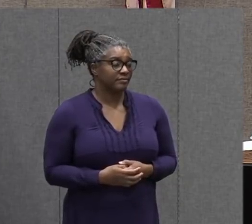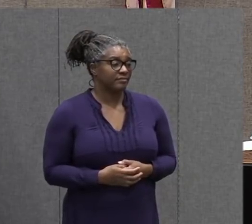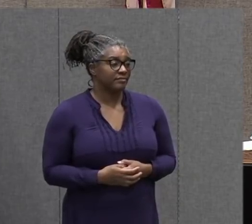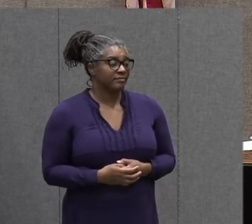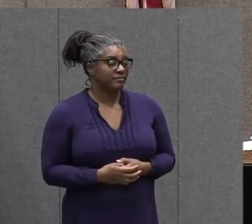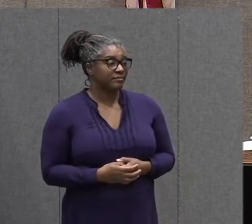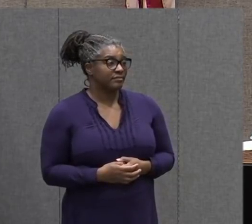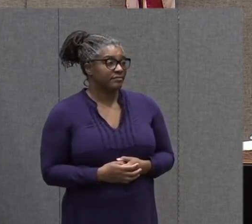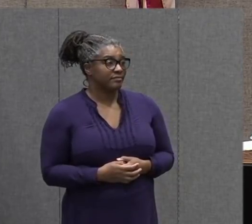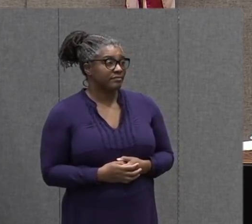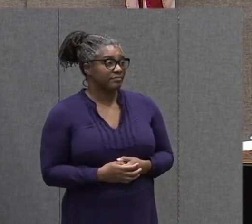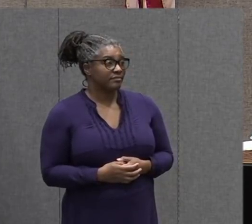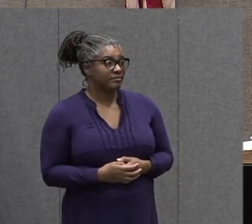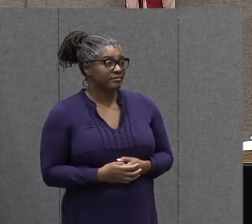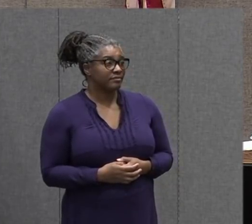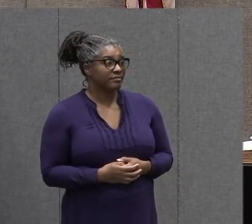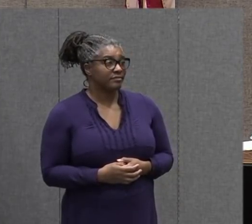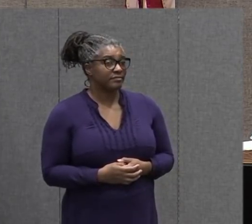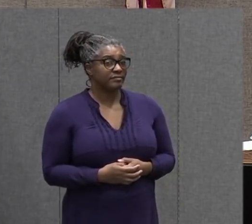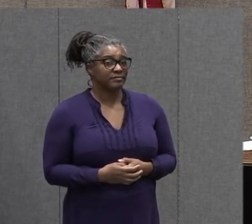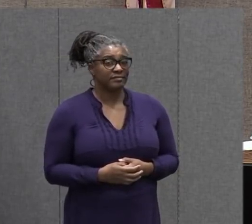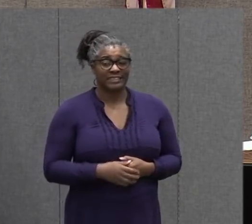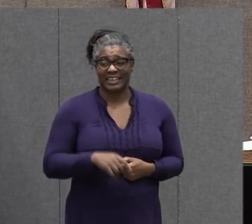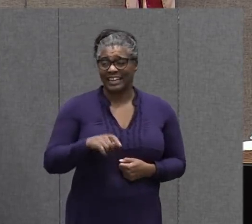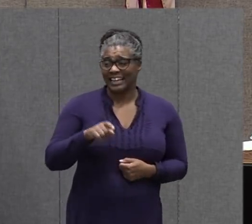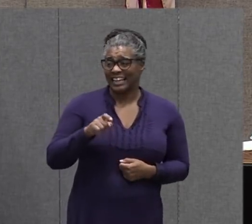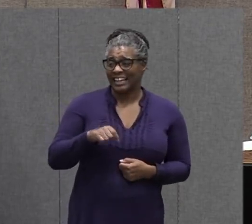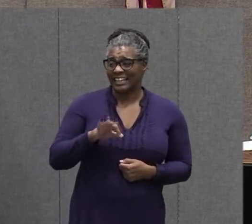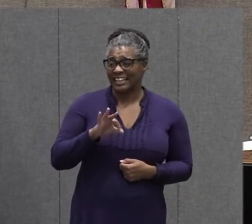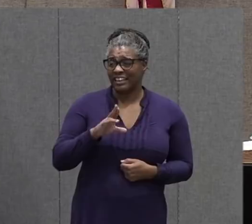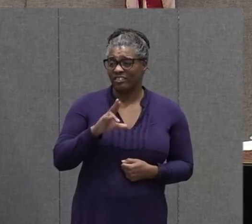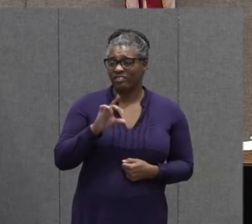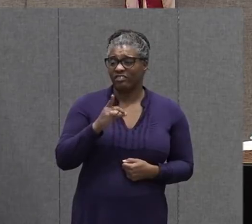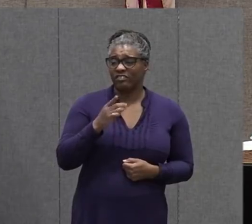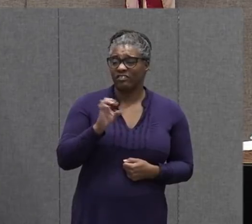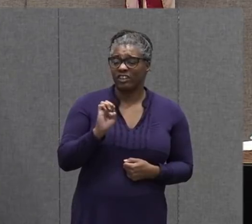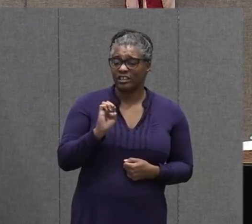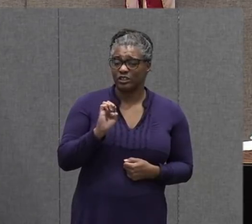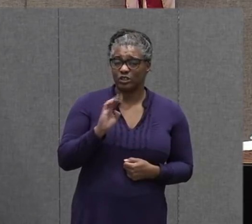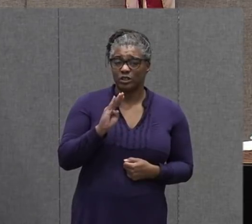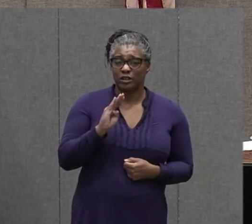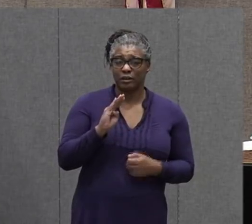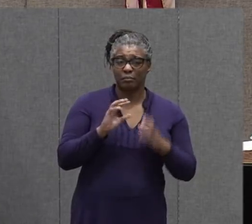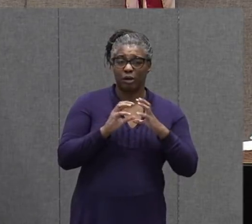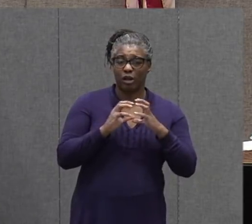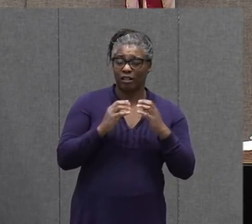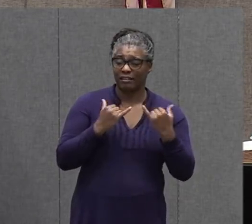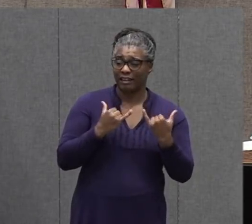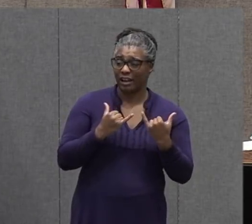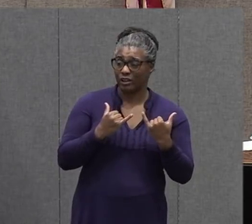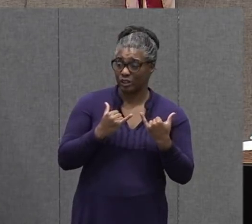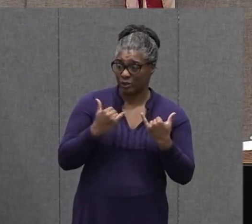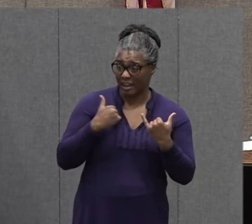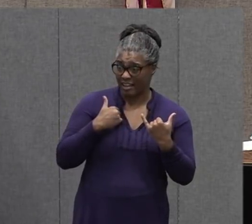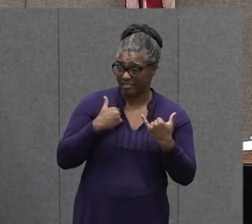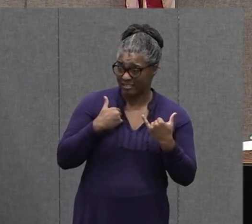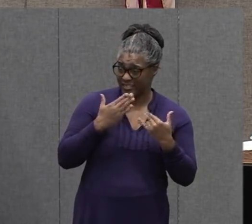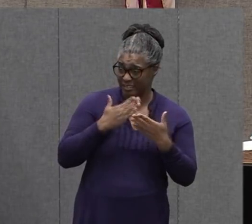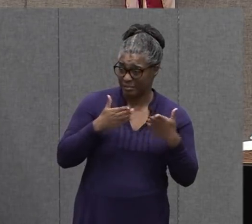Could use some of those fudge balls now. [Miss Garcia] We don't have any leftovers do we? Can I pick up the crust?